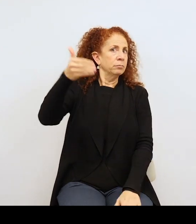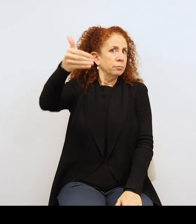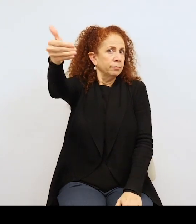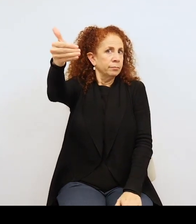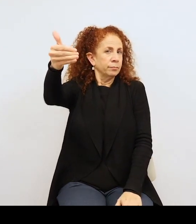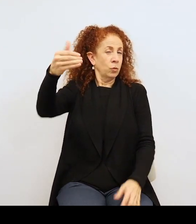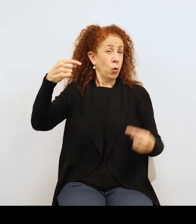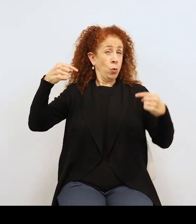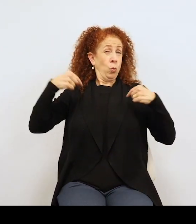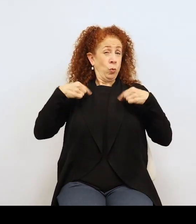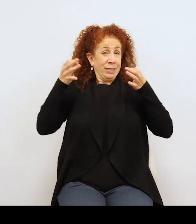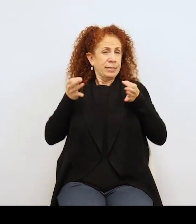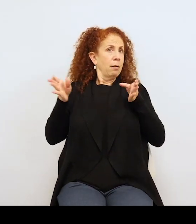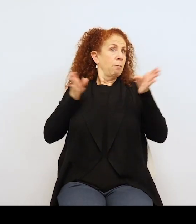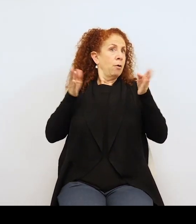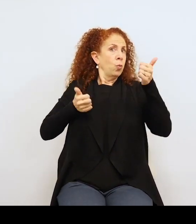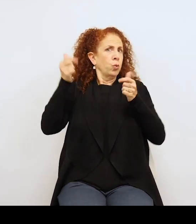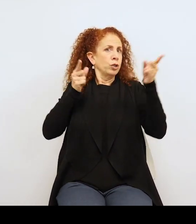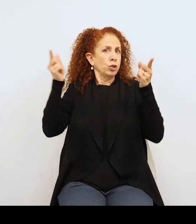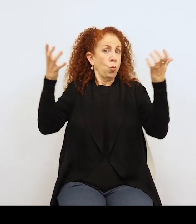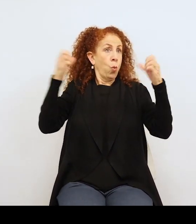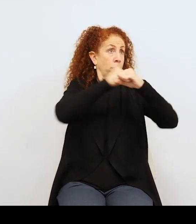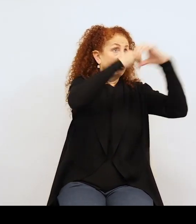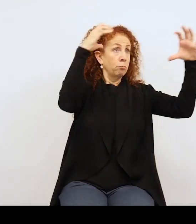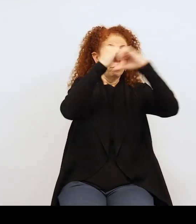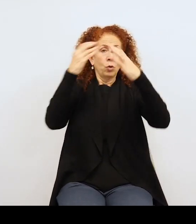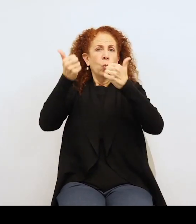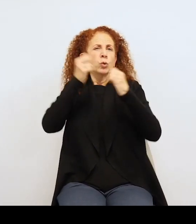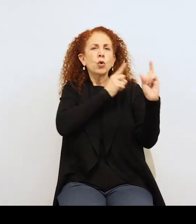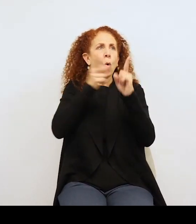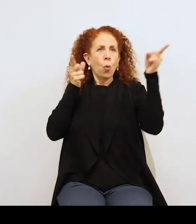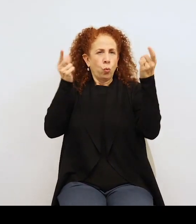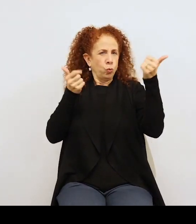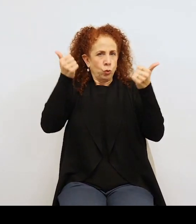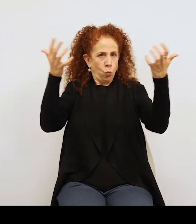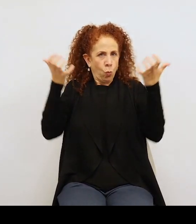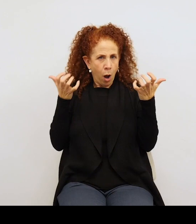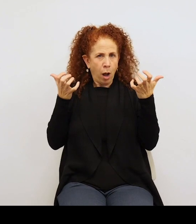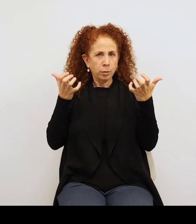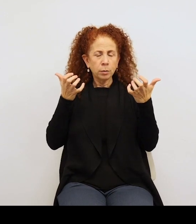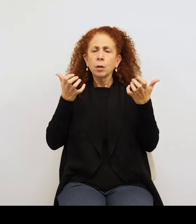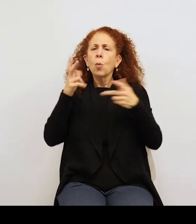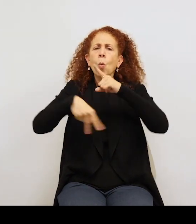kinds of urban environments we are striving towards? What kinds of cities do we--